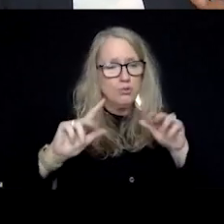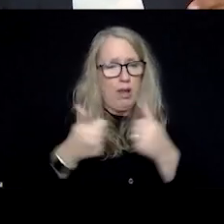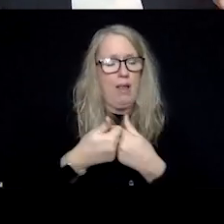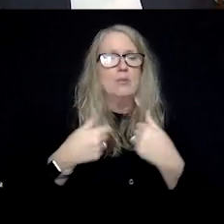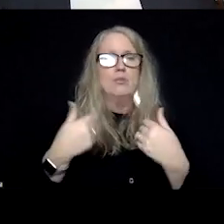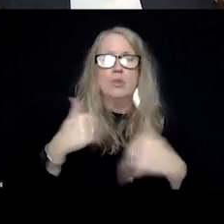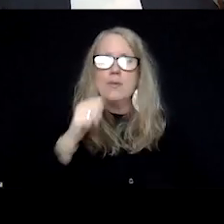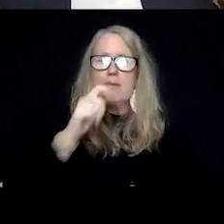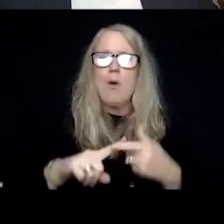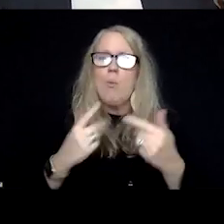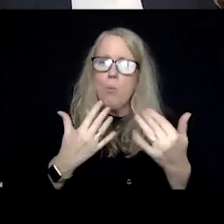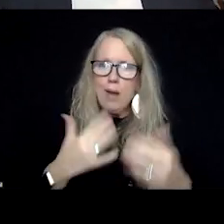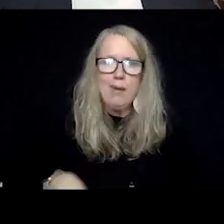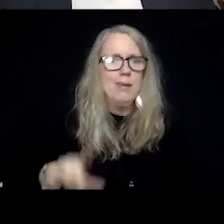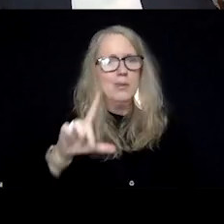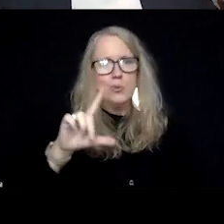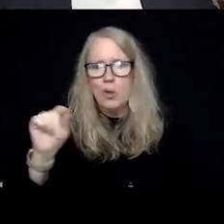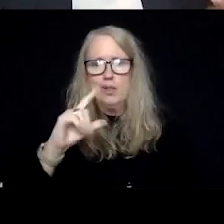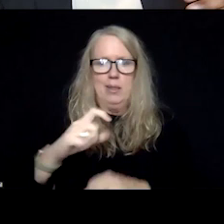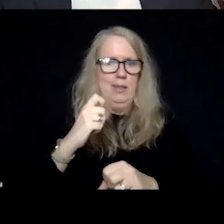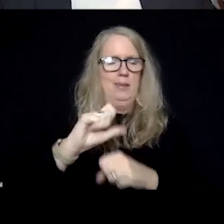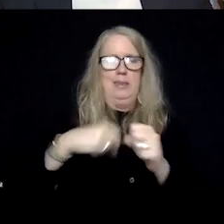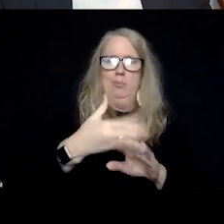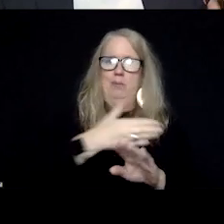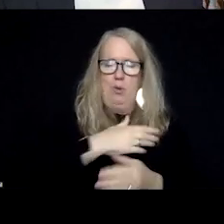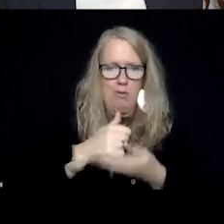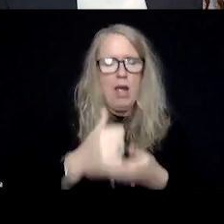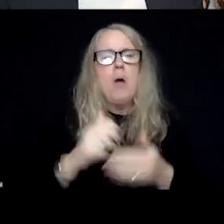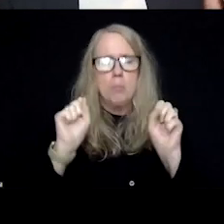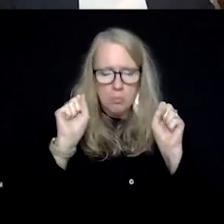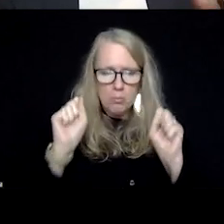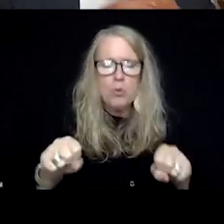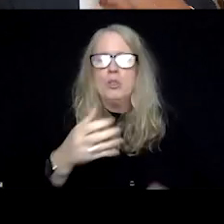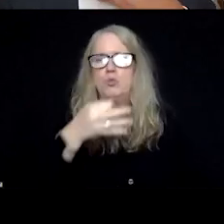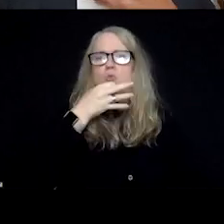BEFORE THEY GOT HELP. THEY COULD DO THAT MUCH SOONER. THIS